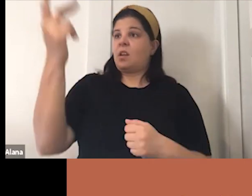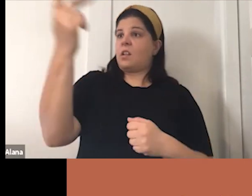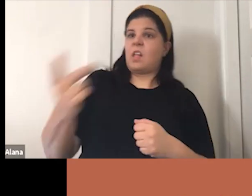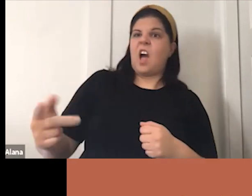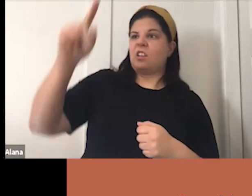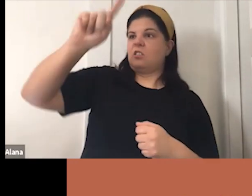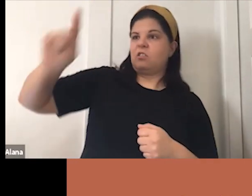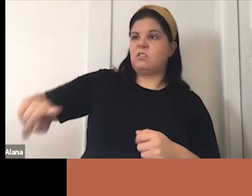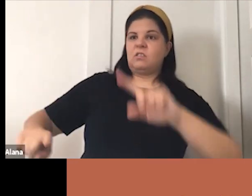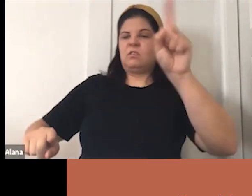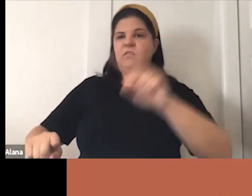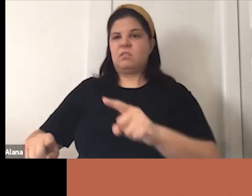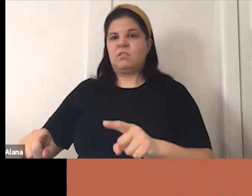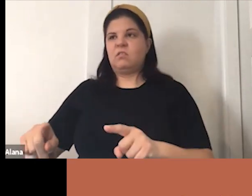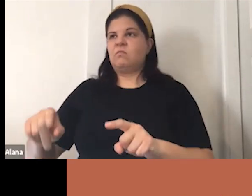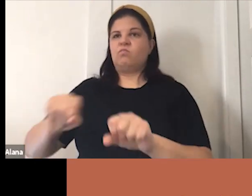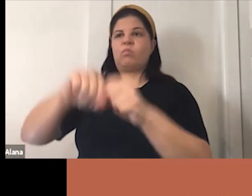break up in front of me.